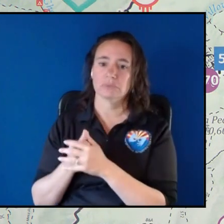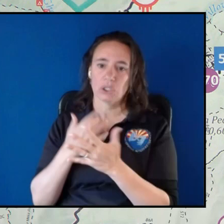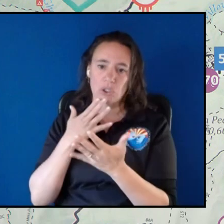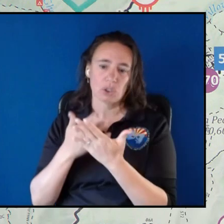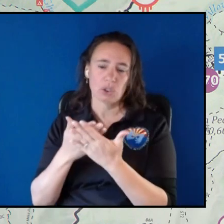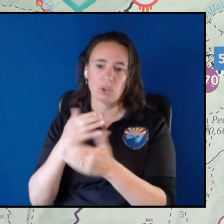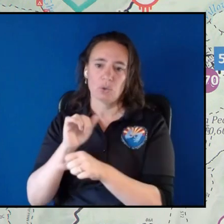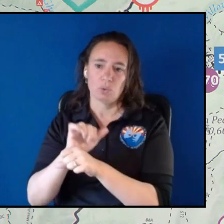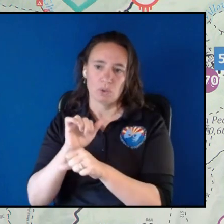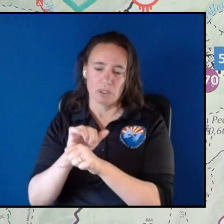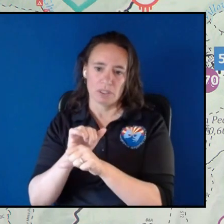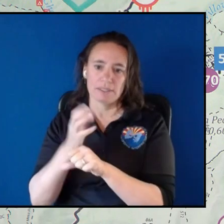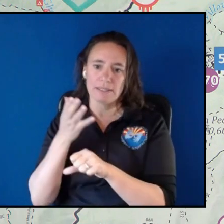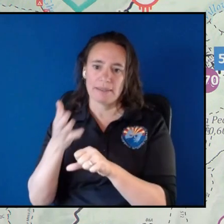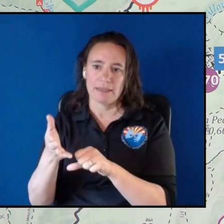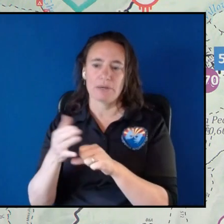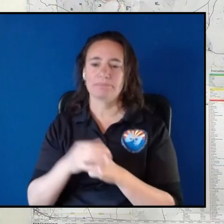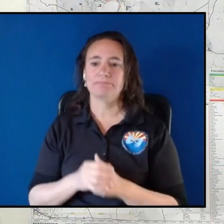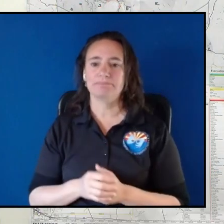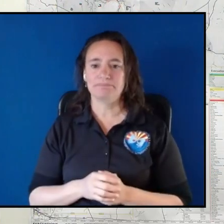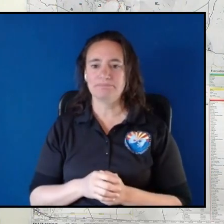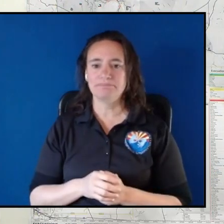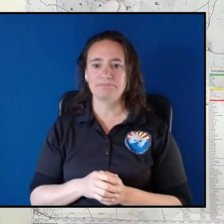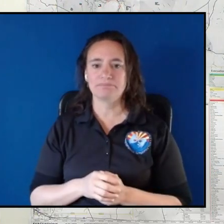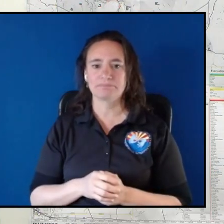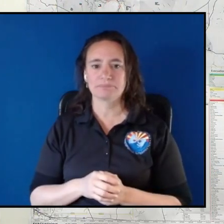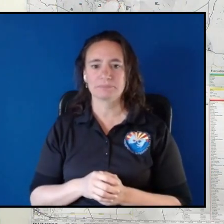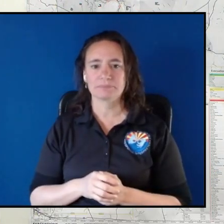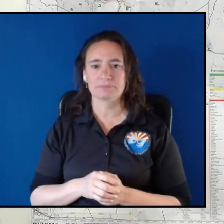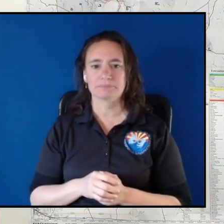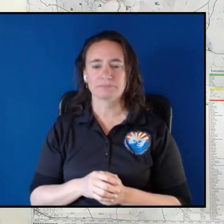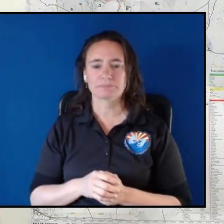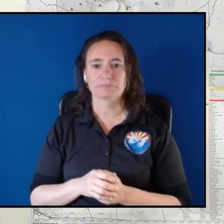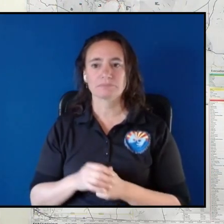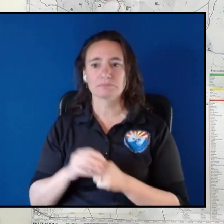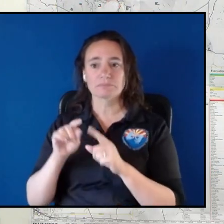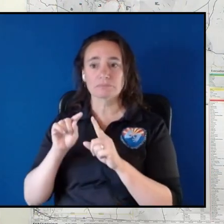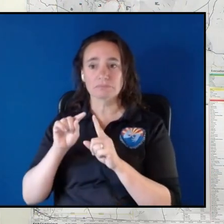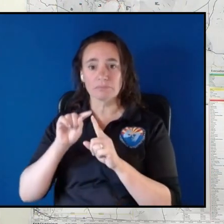is continuing to be done in there. So, as we continue on up to the